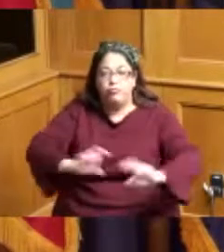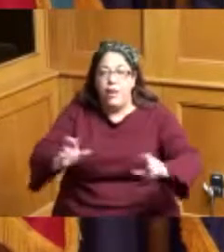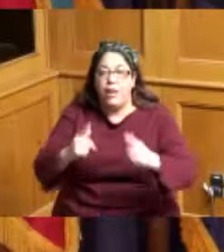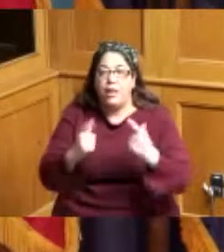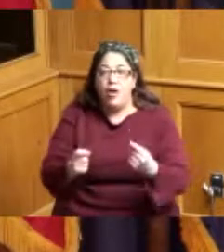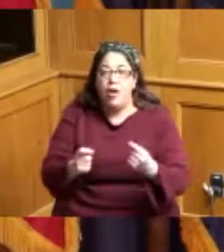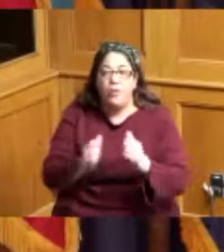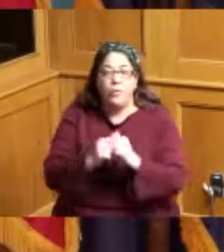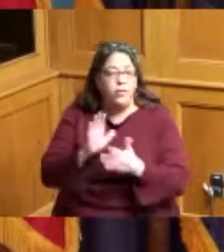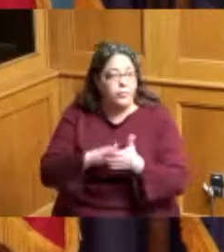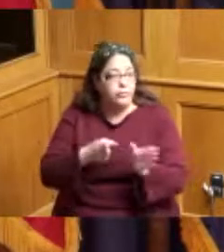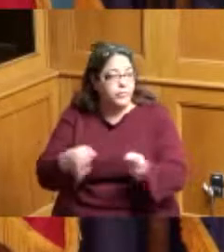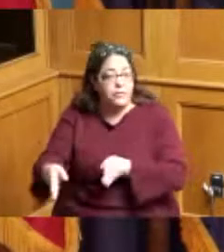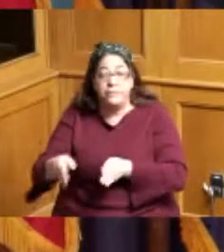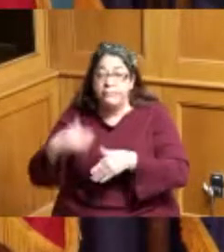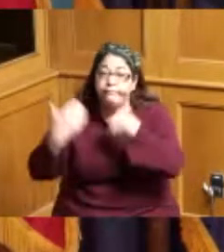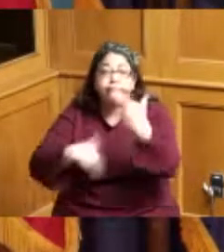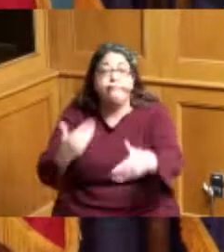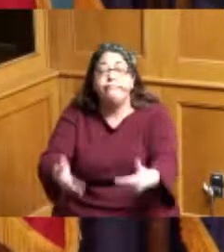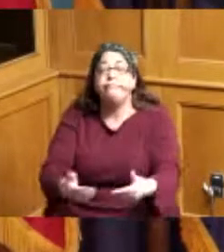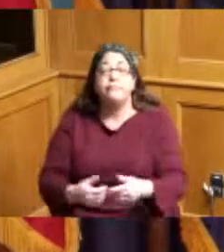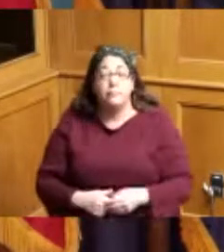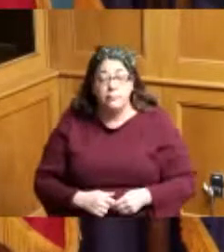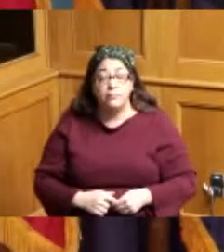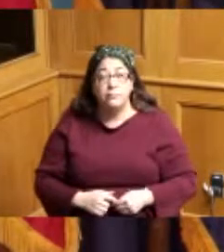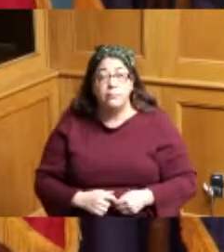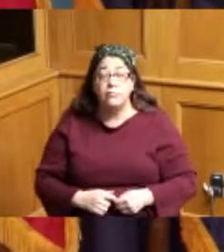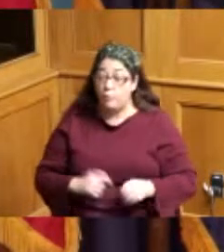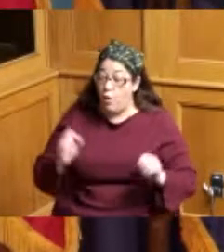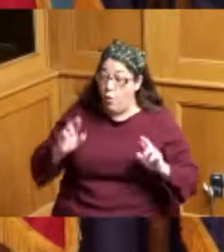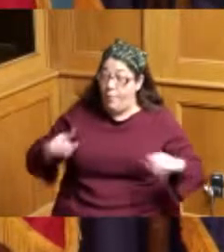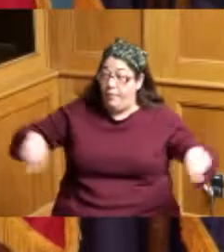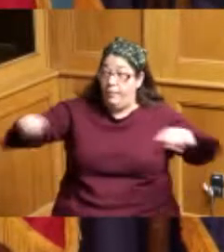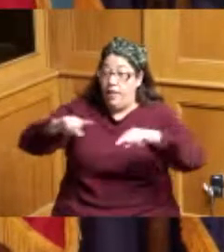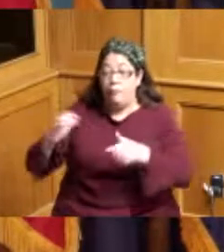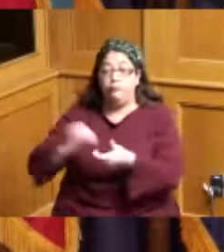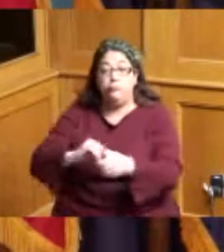with a plan so I hope that they are doing that and I did reach out to